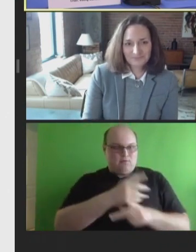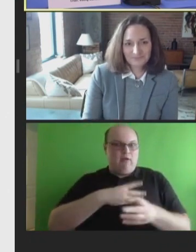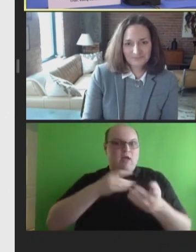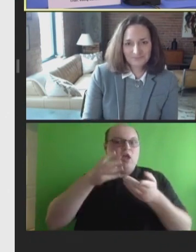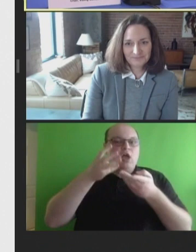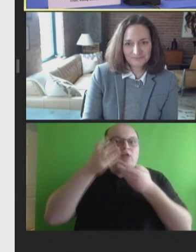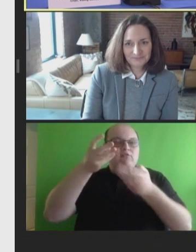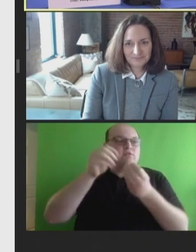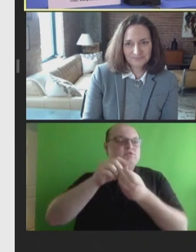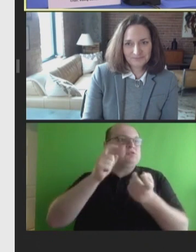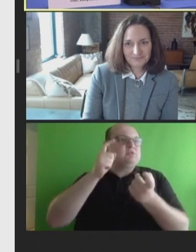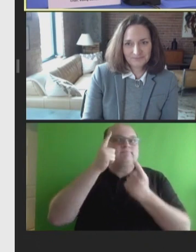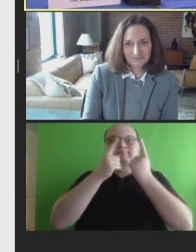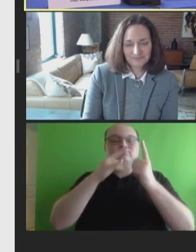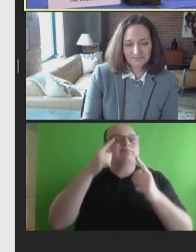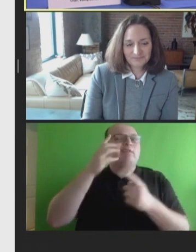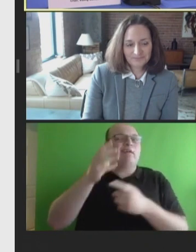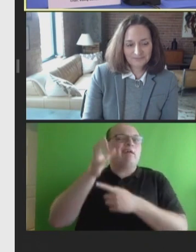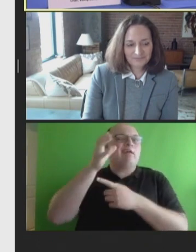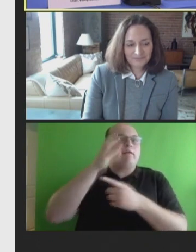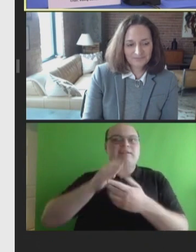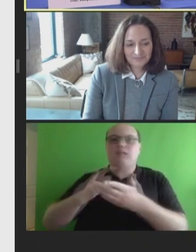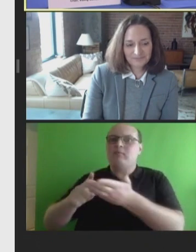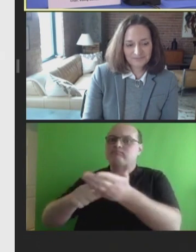You know, I think the concepts and the discussion are important,